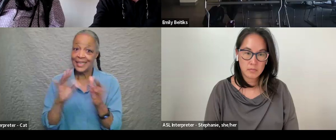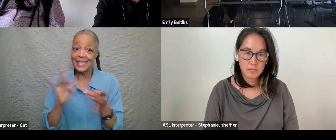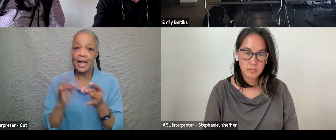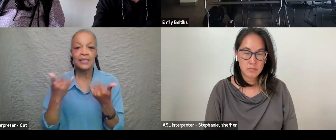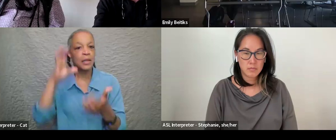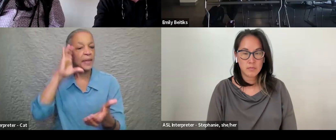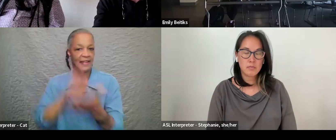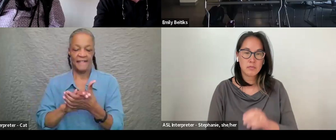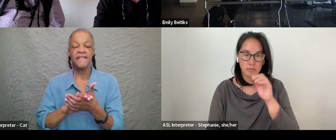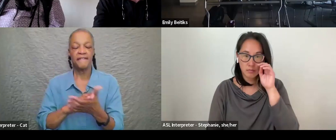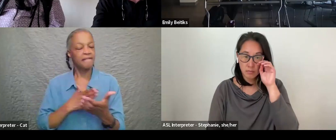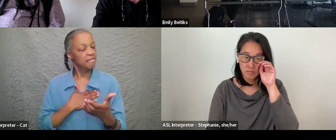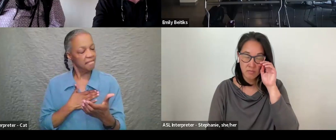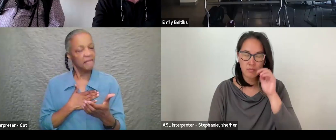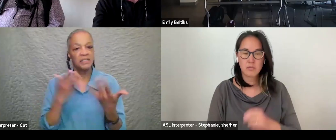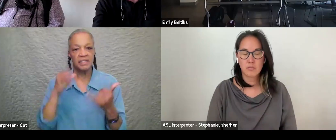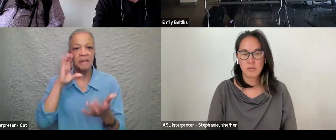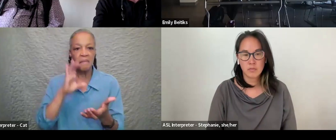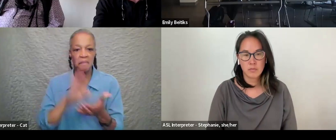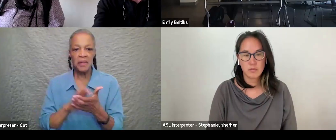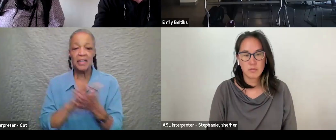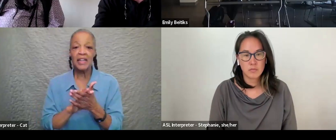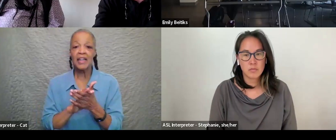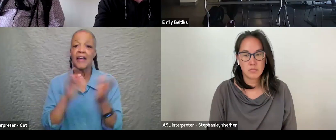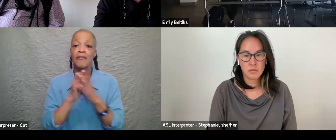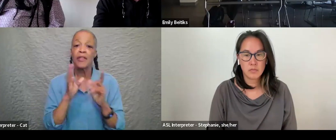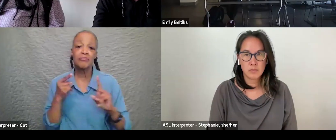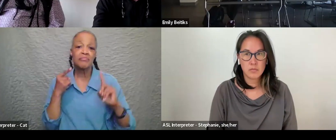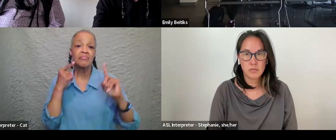I still believe the moral arc of the universe bends towards justice."